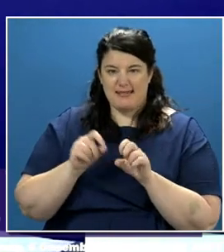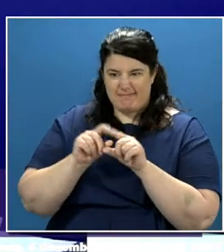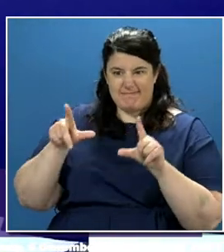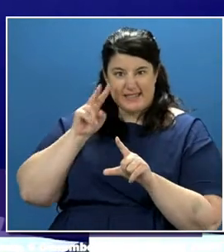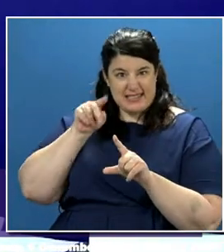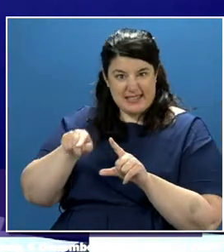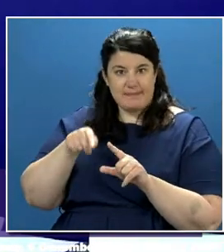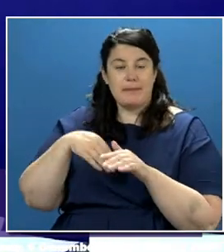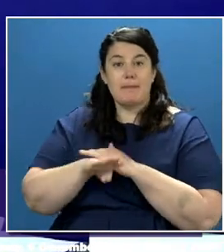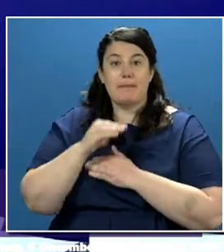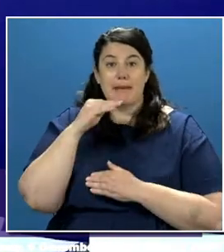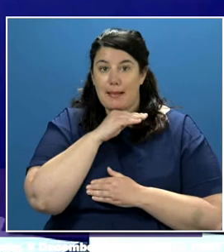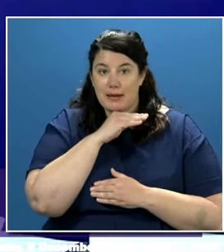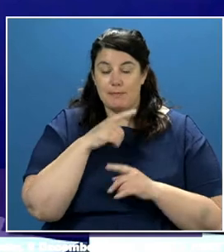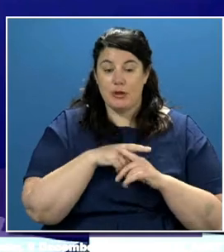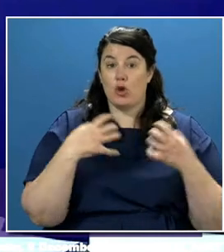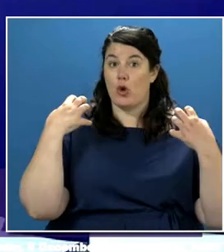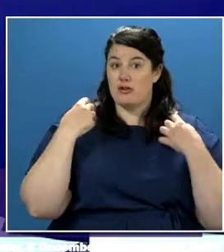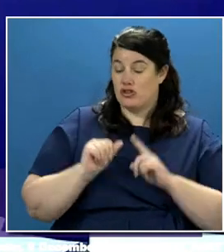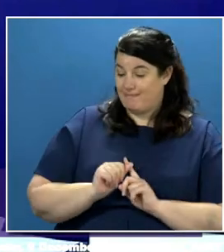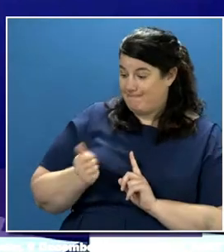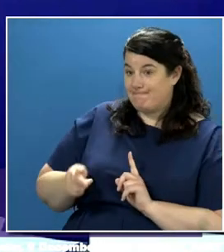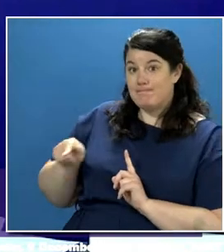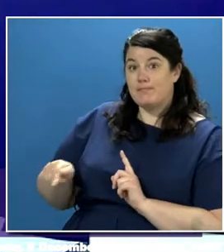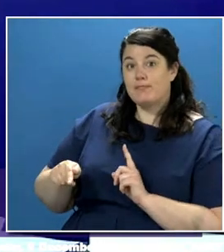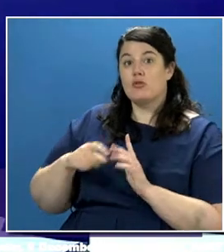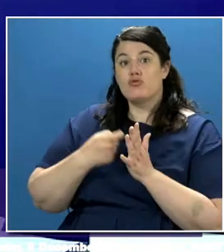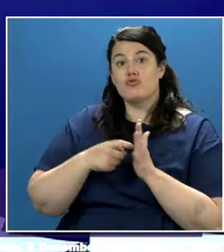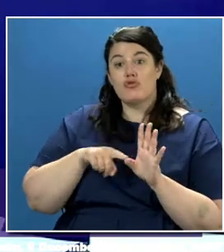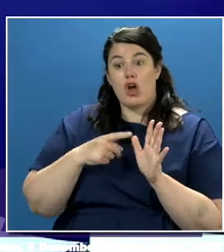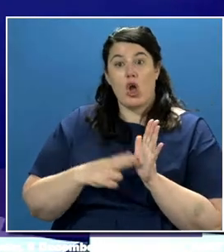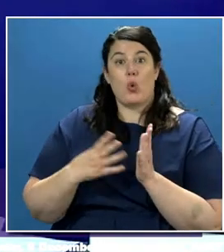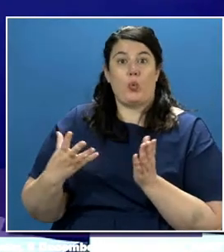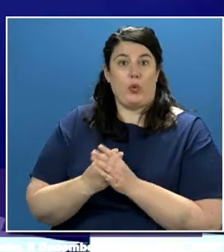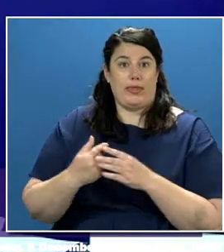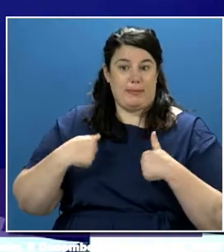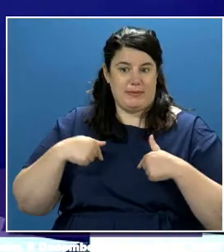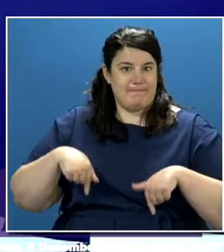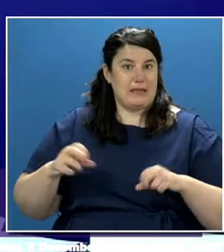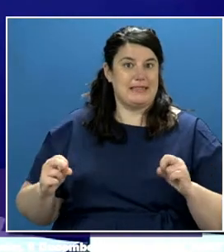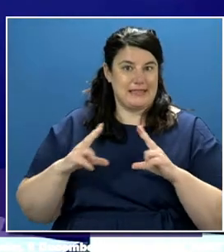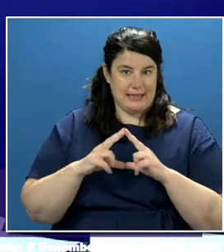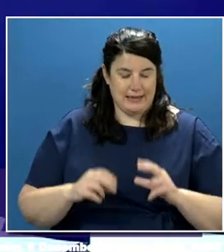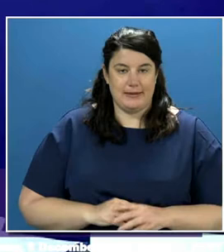and Commissioner Ryan is with me in the Sydney hearing room. I will now ask Ms Zerner to ask you some questions.